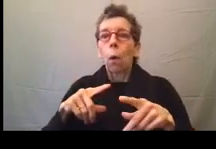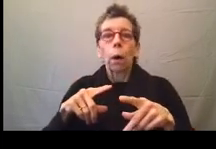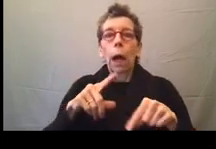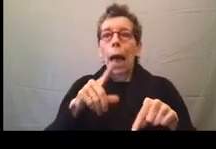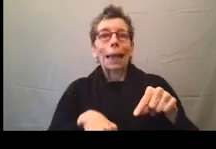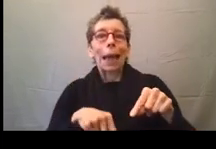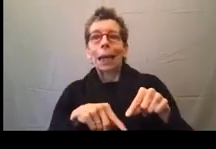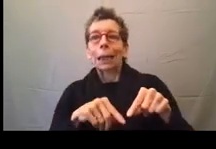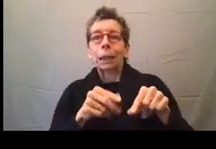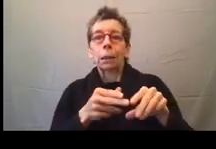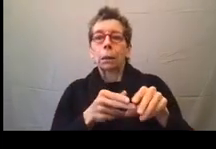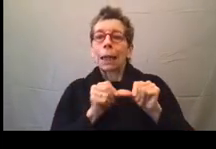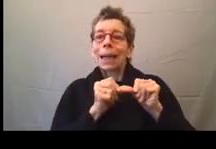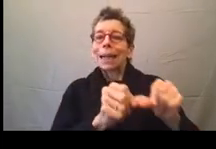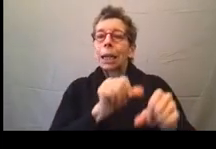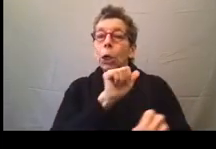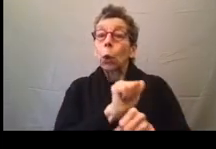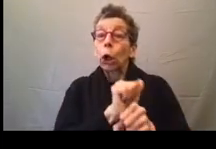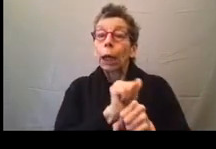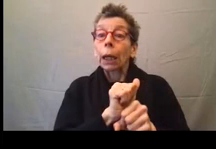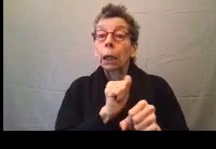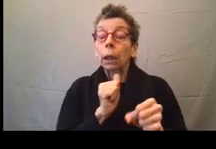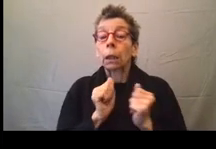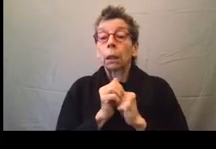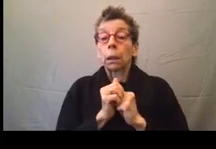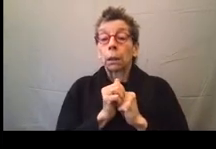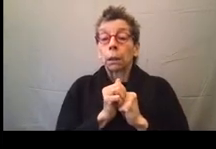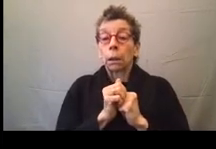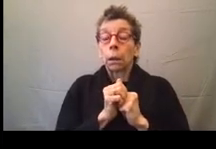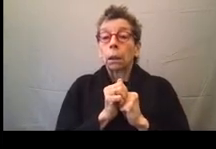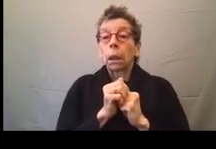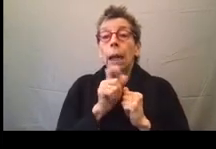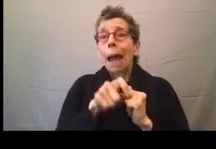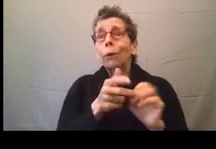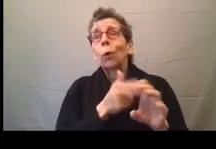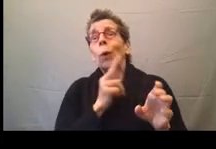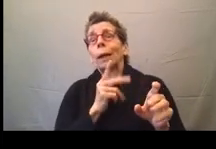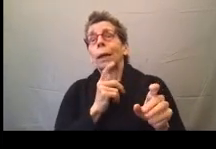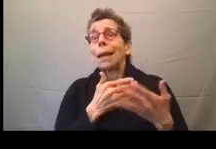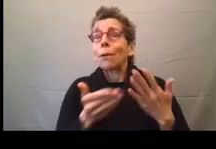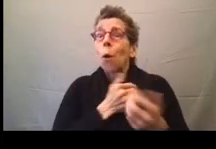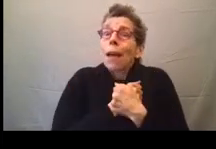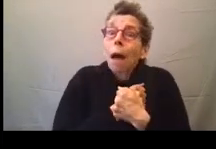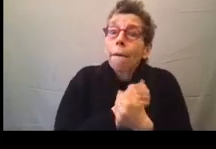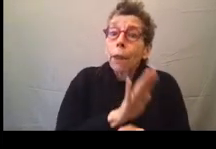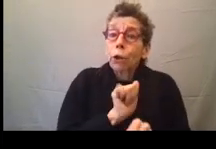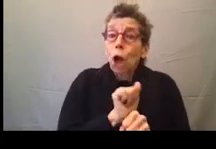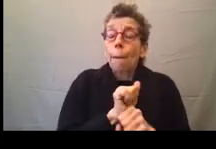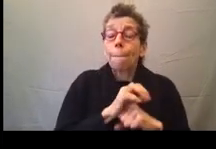or career that they have loved. One of the statistics highlighted many times is the number